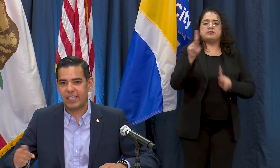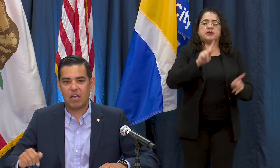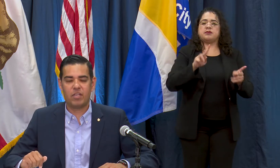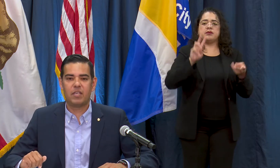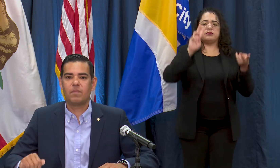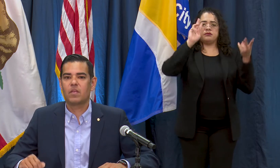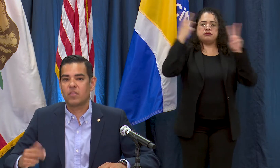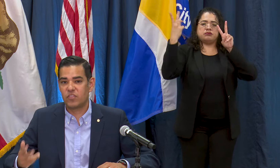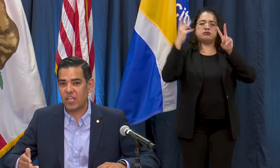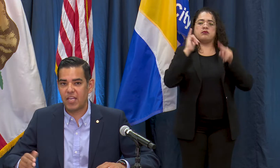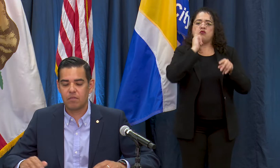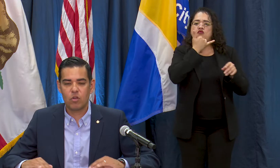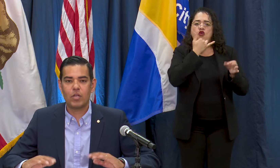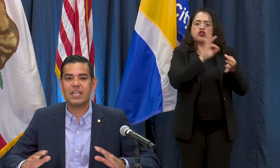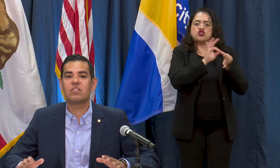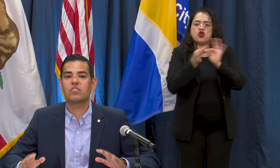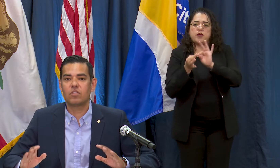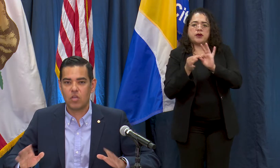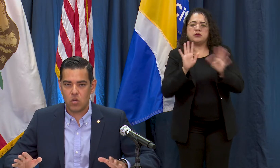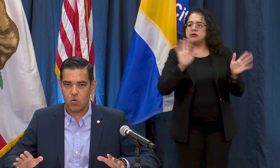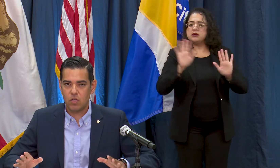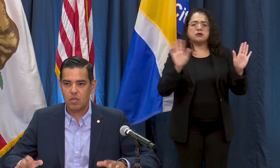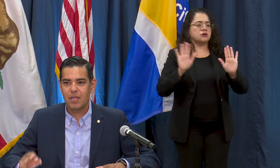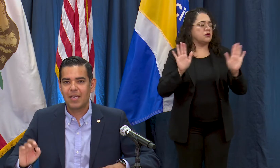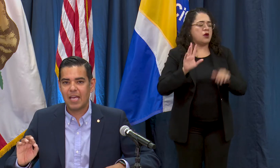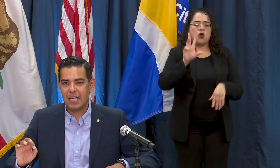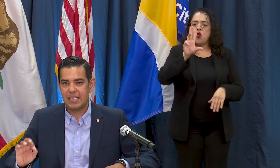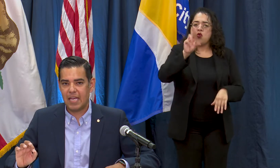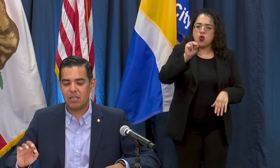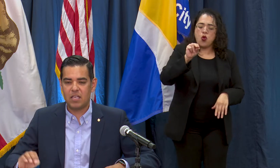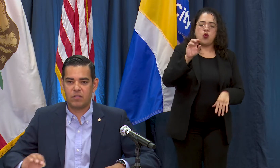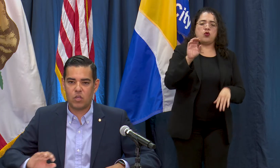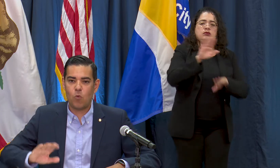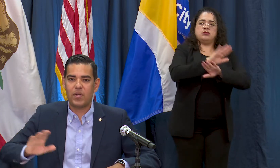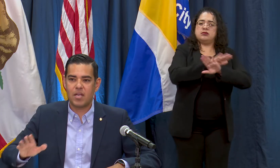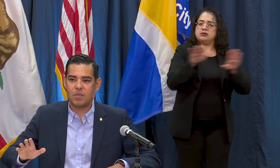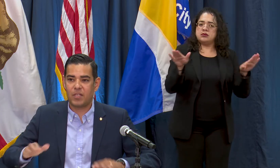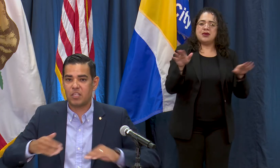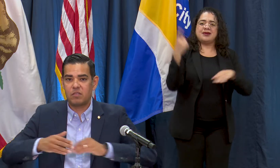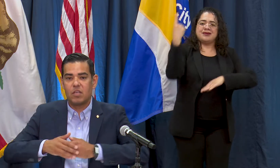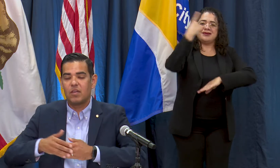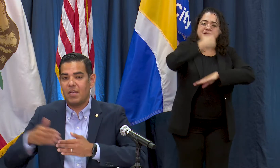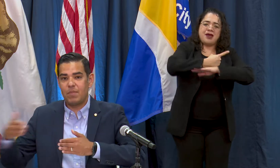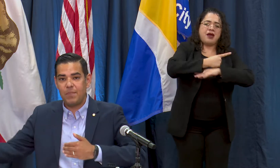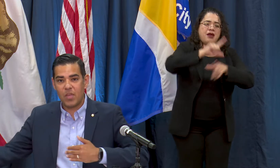County, the state, there is no end date. It is an open-ended because it may be that